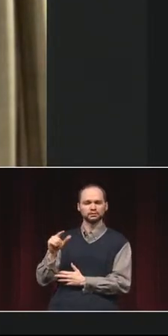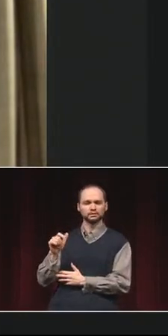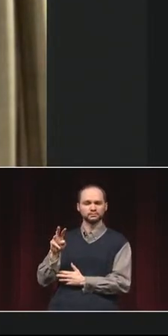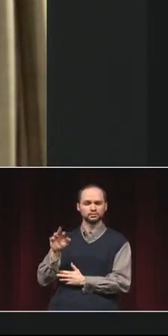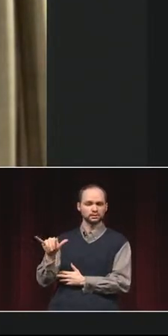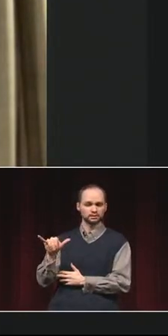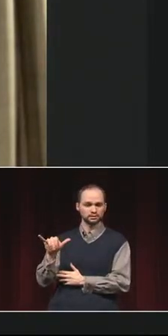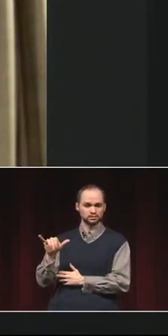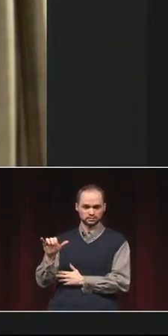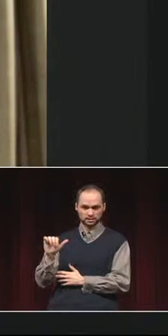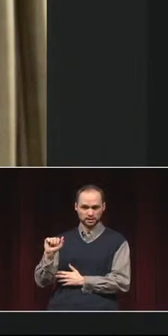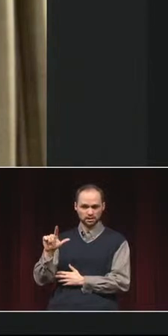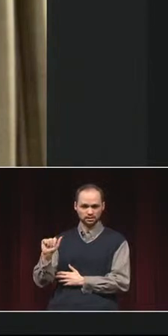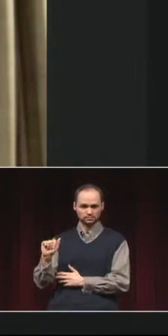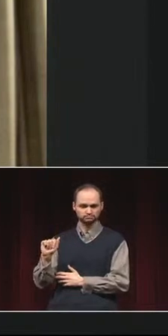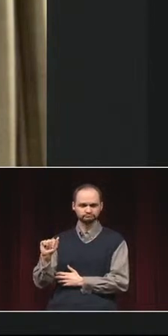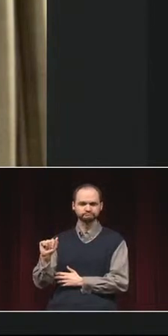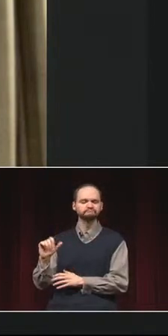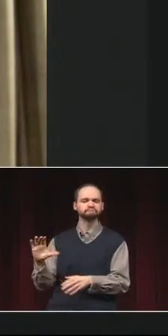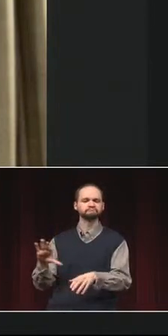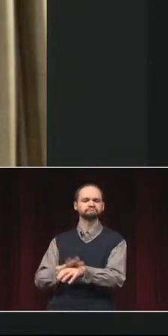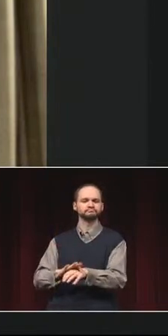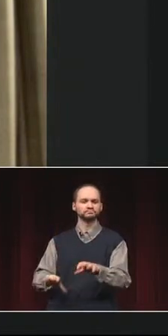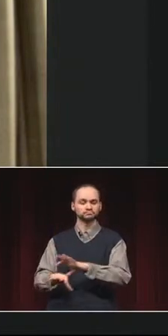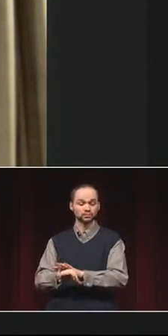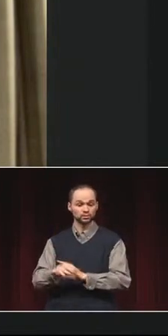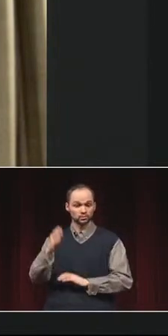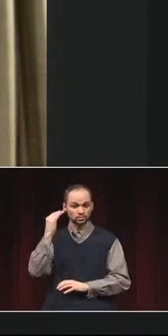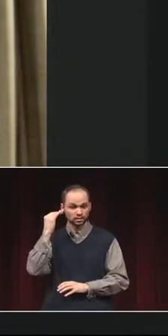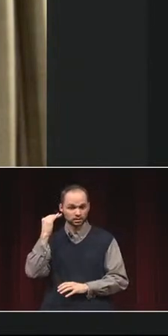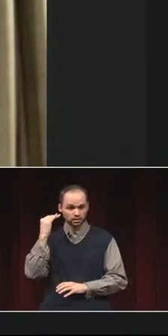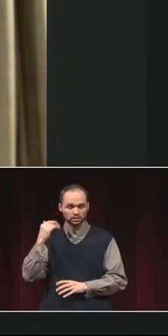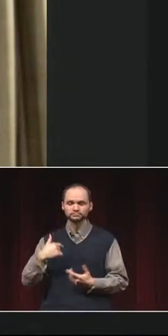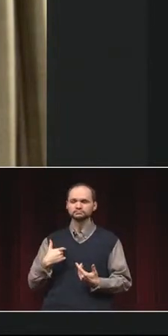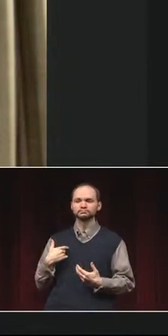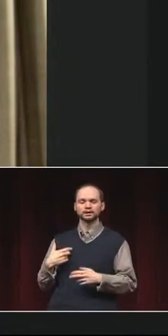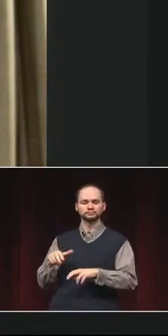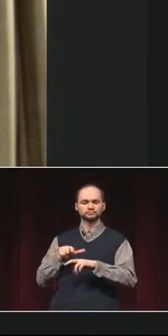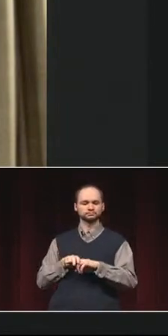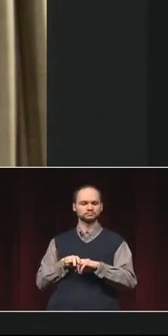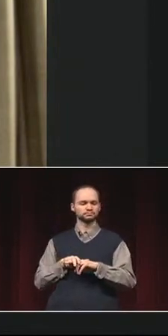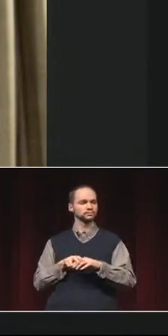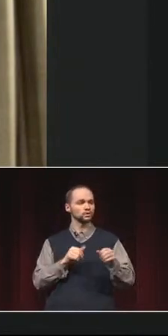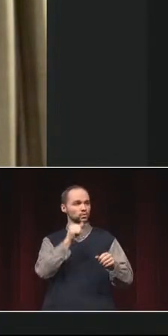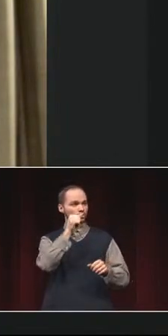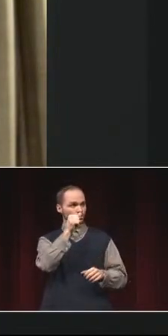for simply refusing to give up my seat to a white passenger on the bus I was arrested,